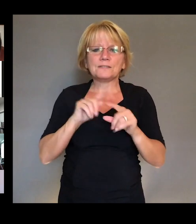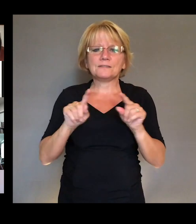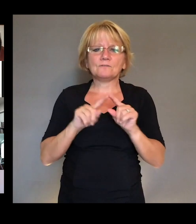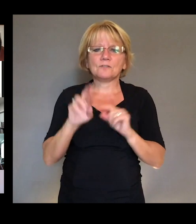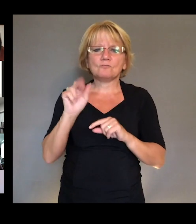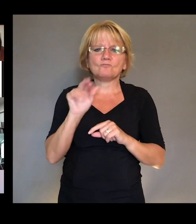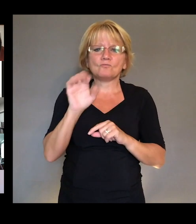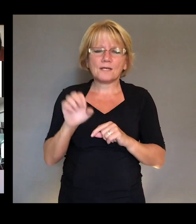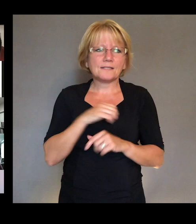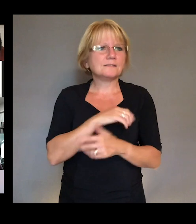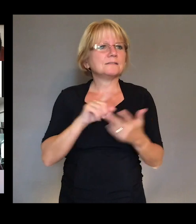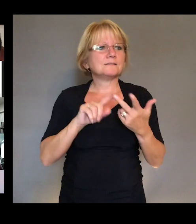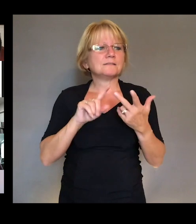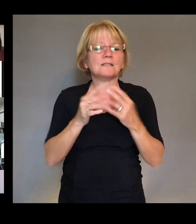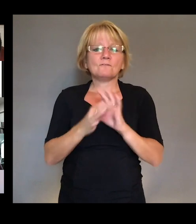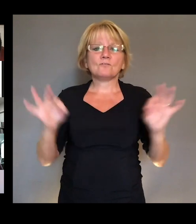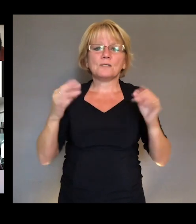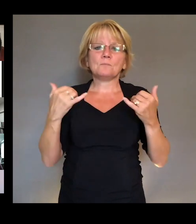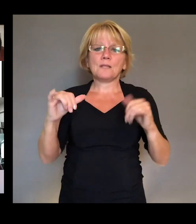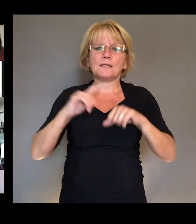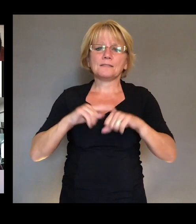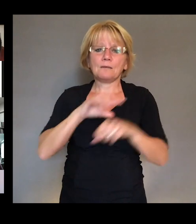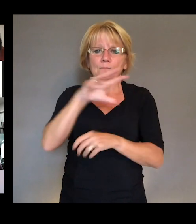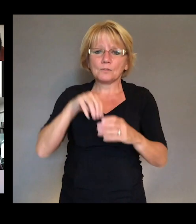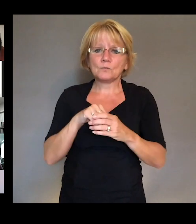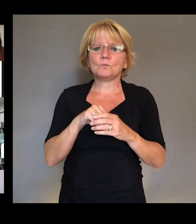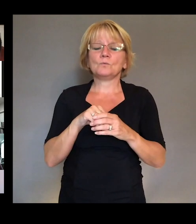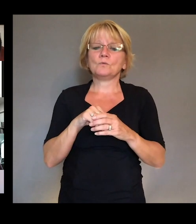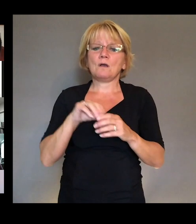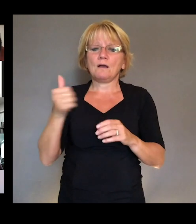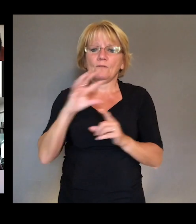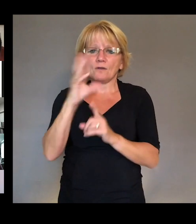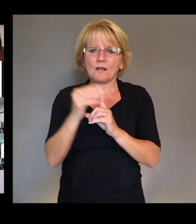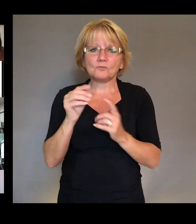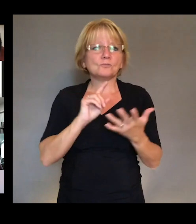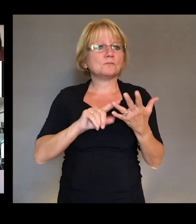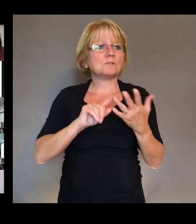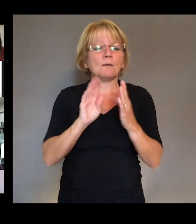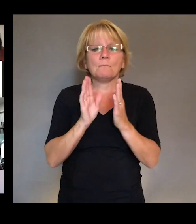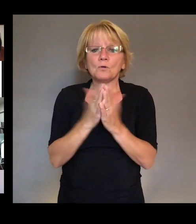allowing for their free play time to include other cultures and the books that you read, that's really appropriate for them.